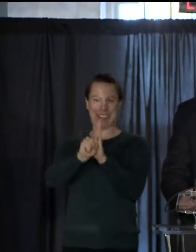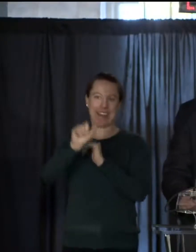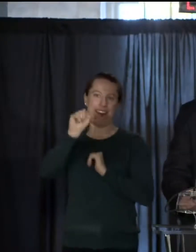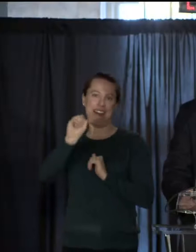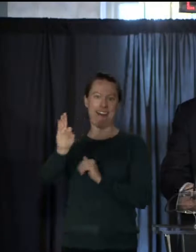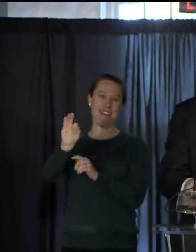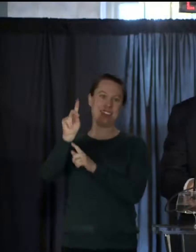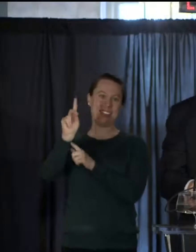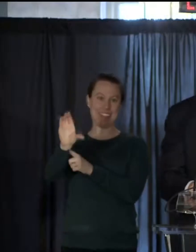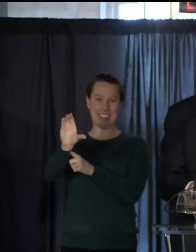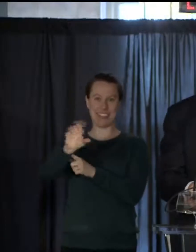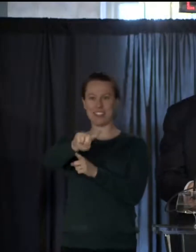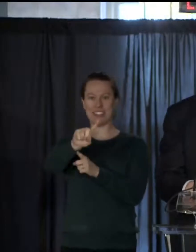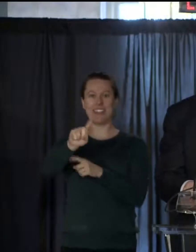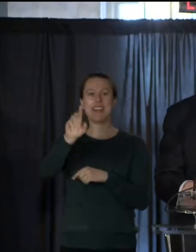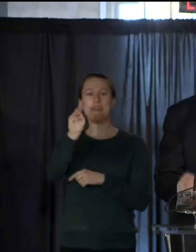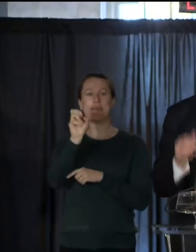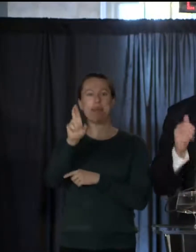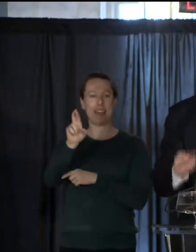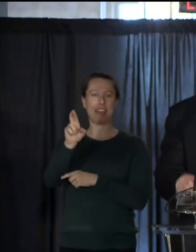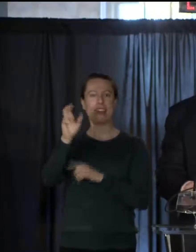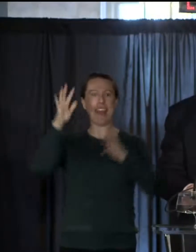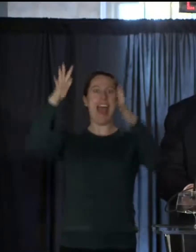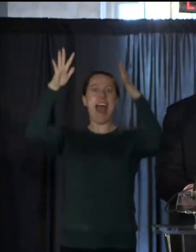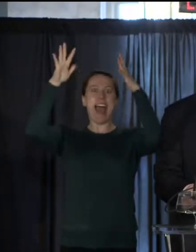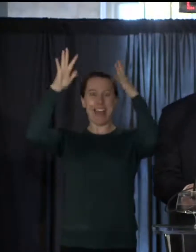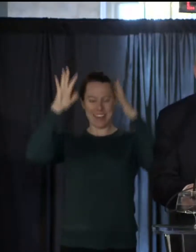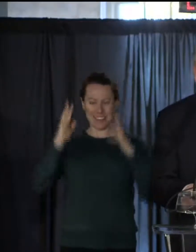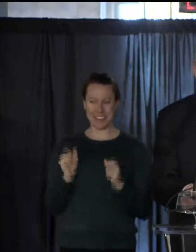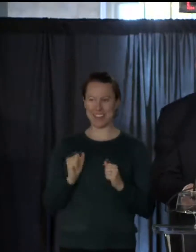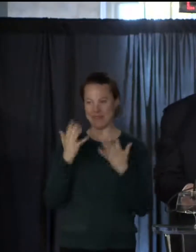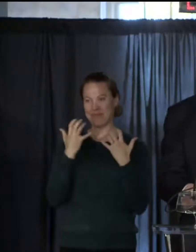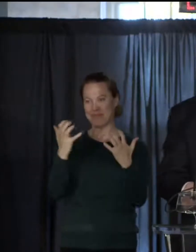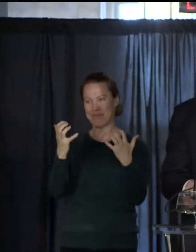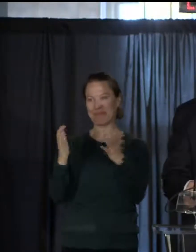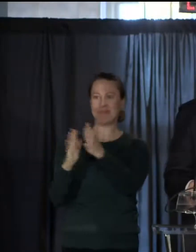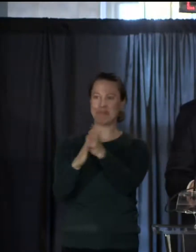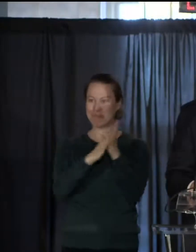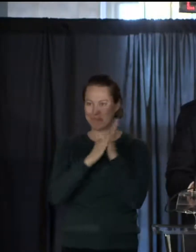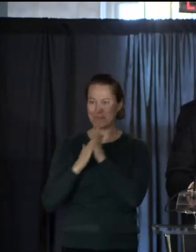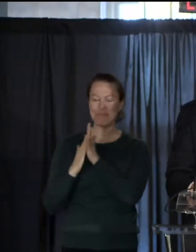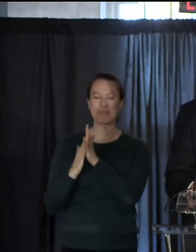SO I LOOK FORWARD TO WORKING WITH YOU ON THAT.